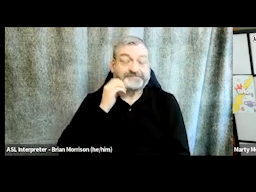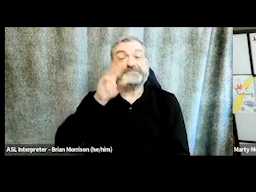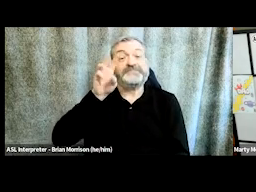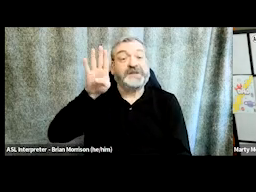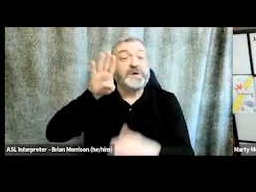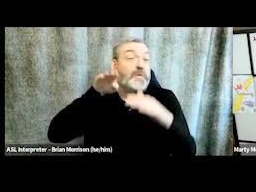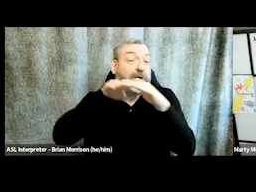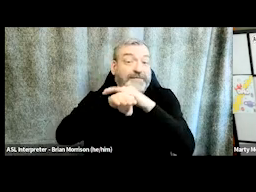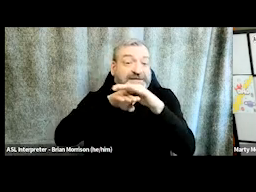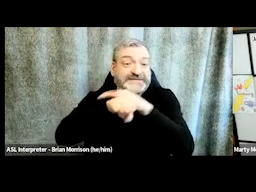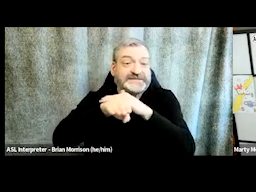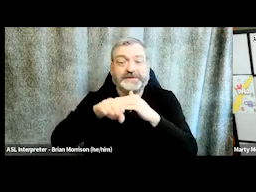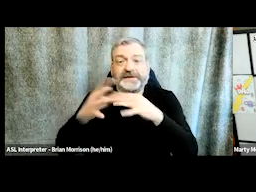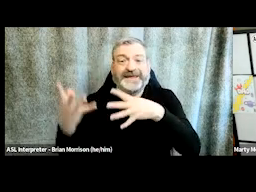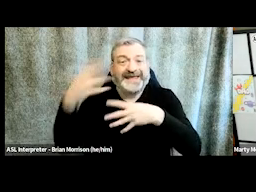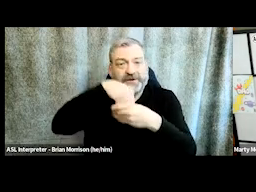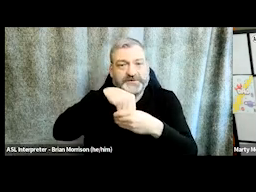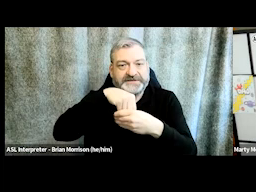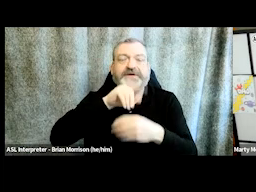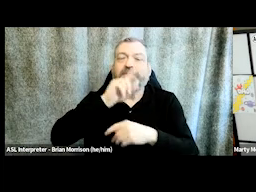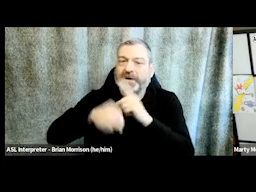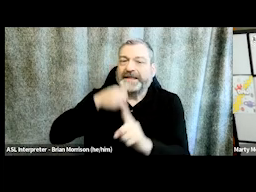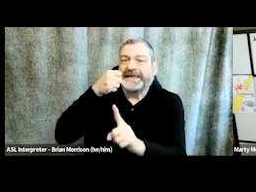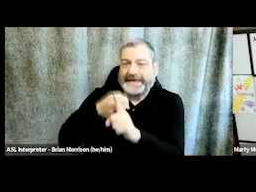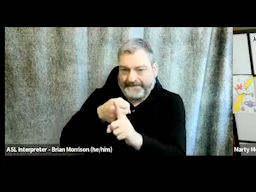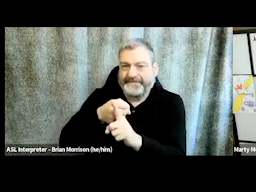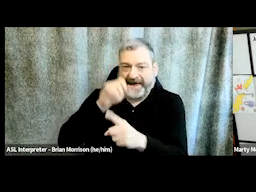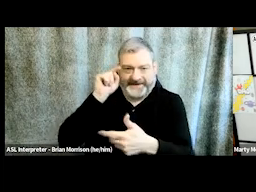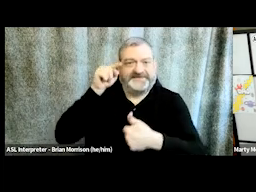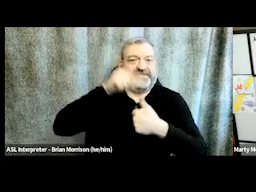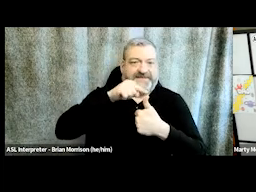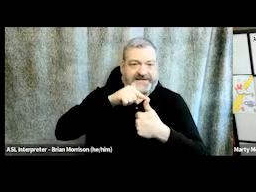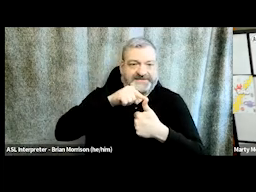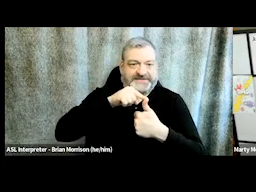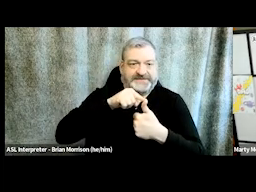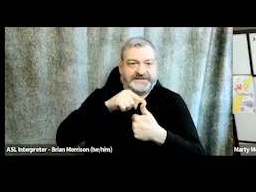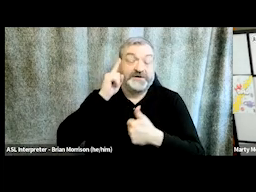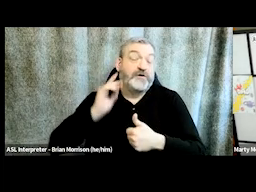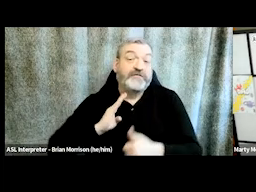Has an impact on that. So for my board members specifically, I think that's really, really important.